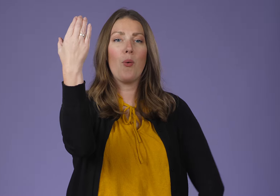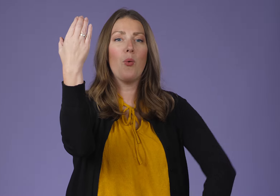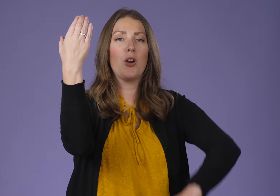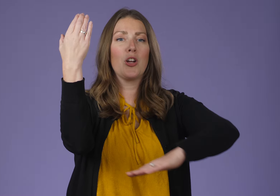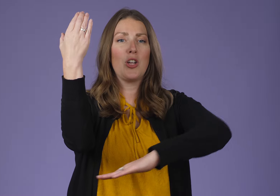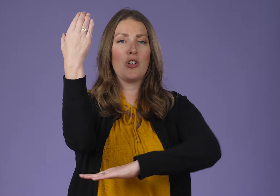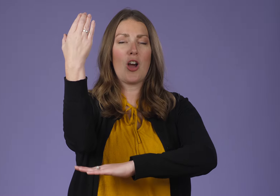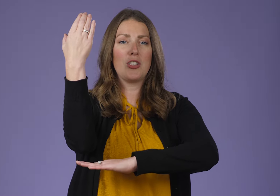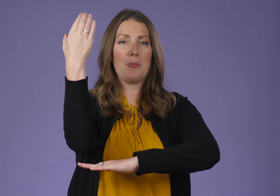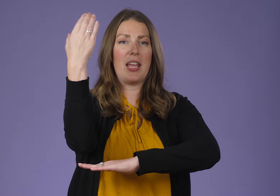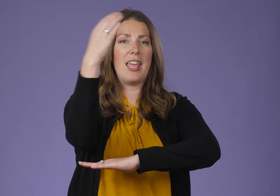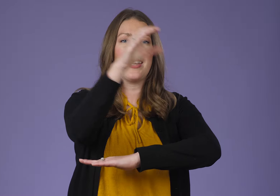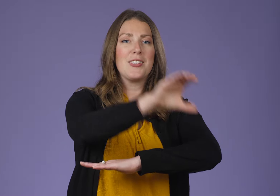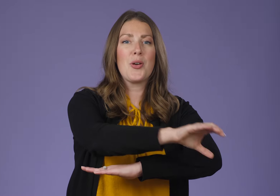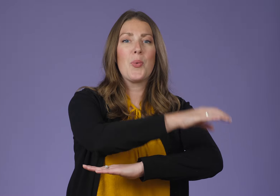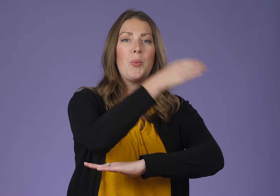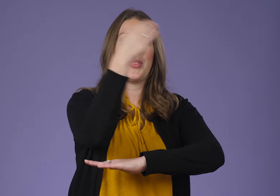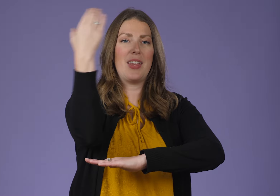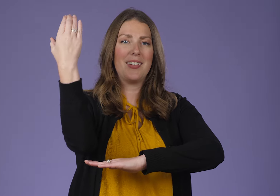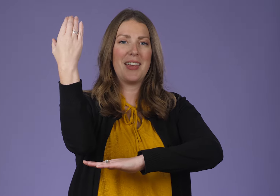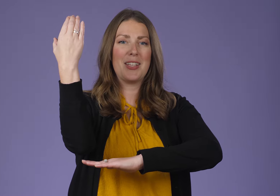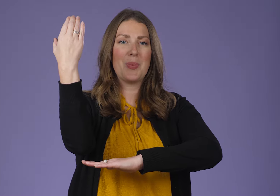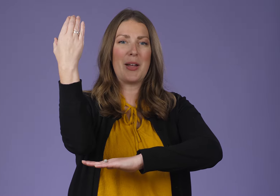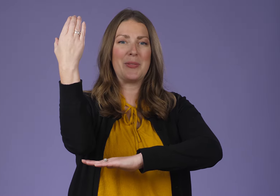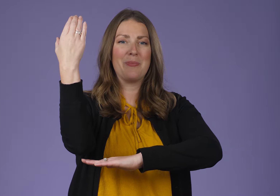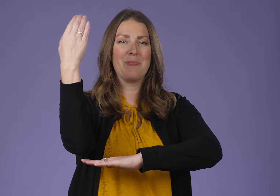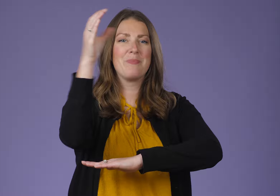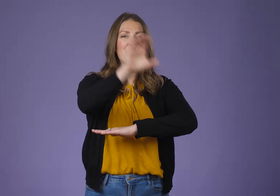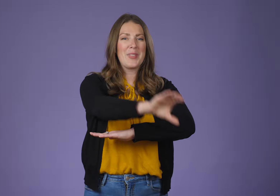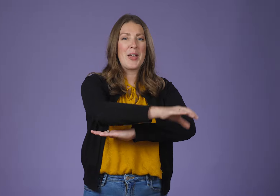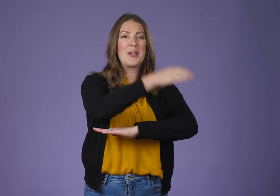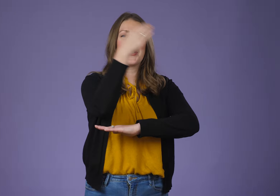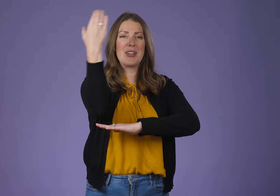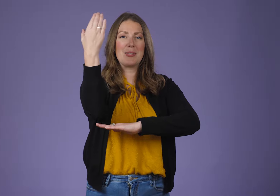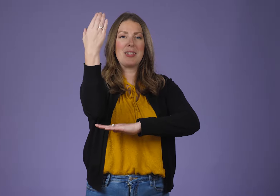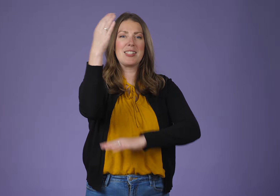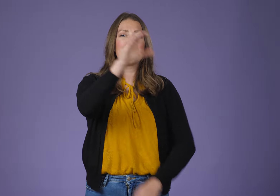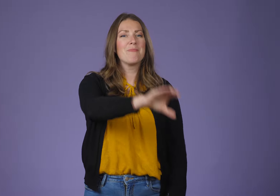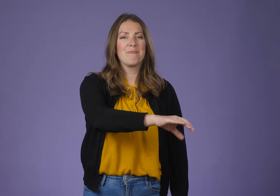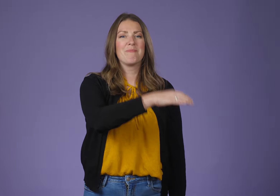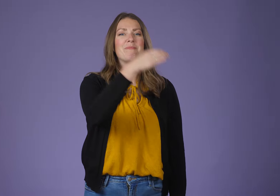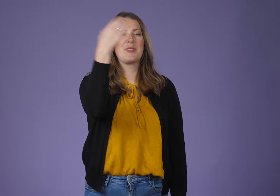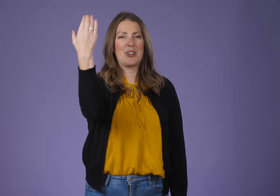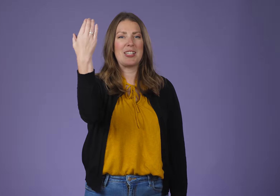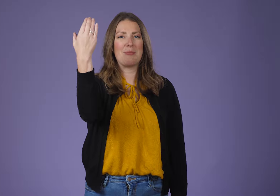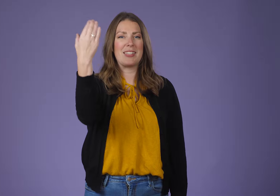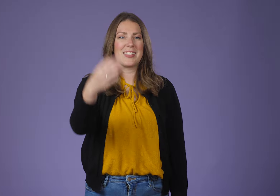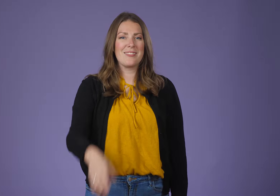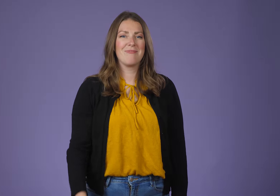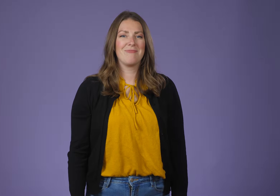or your non-dominant hand with it as well. Christmas.